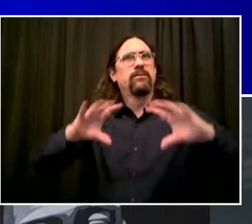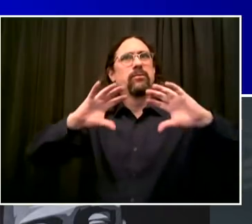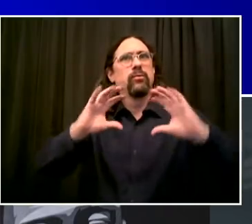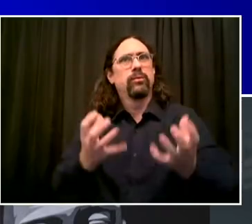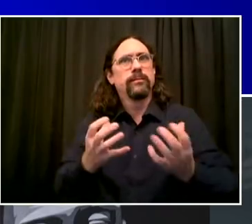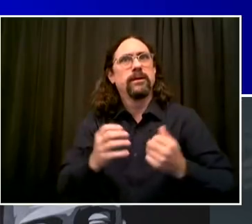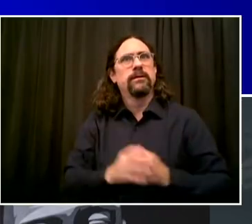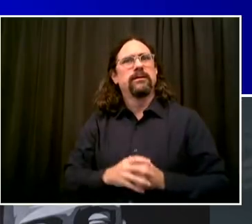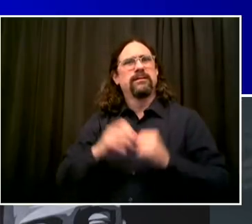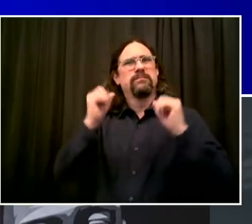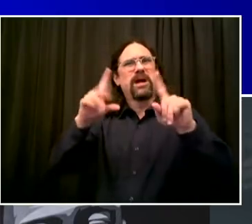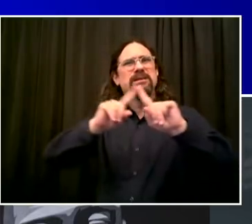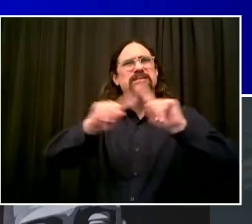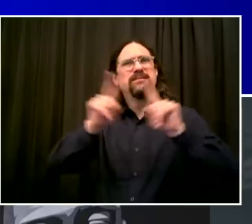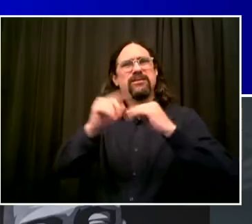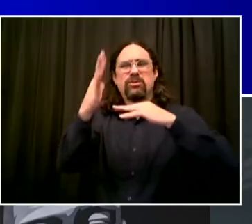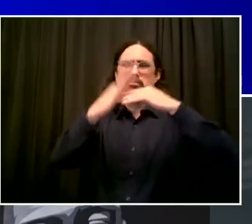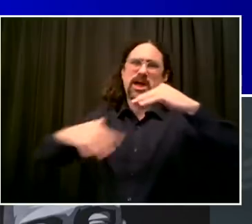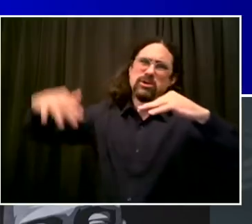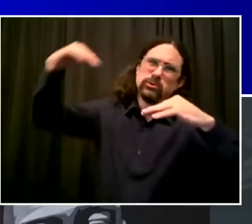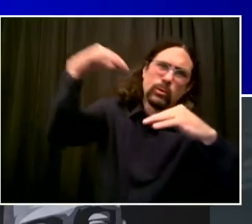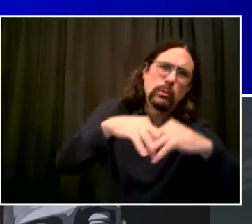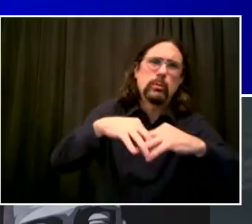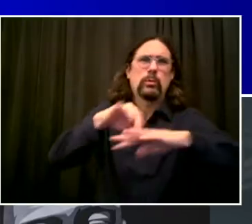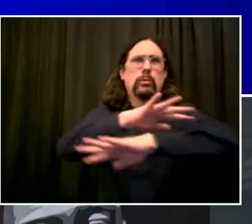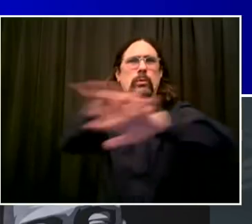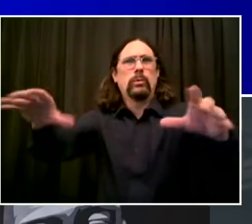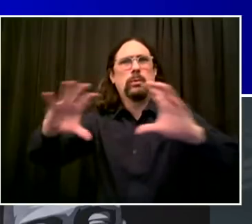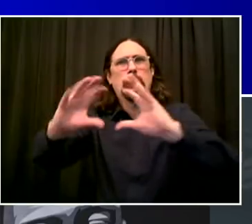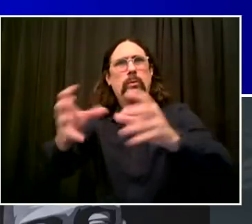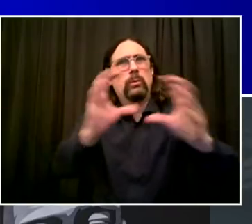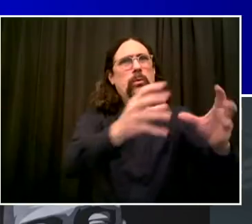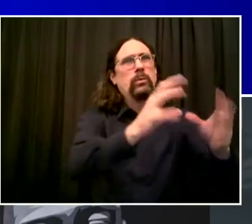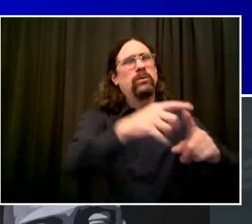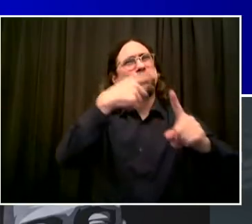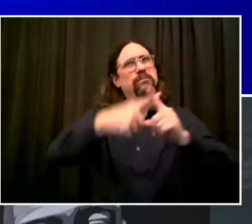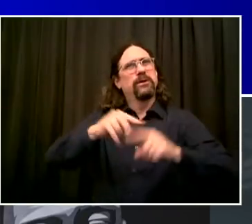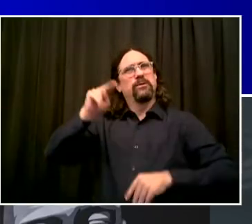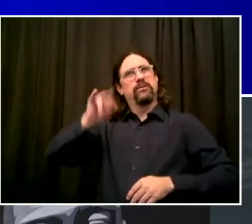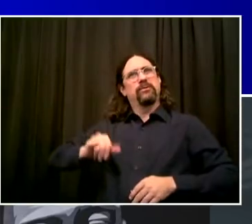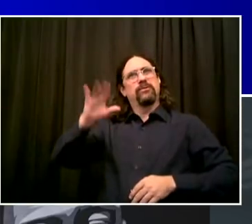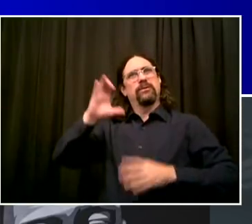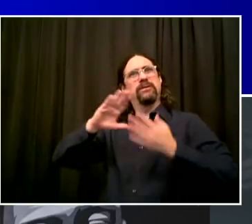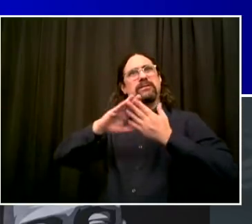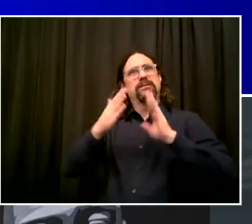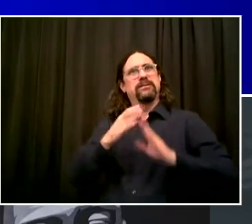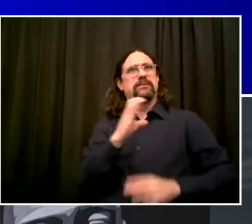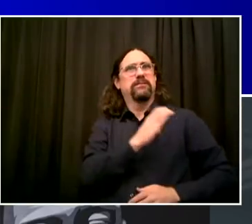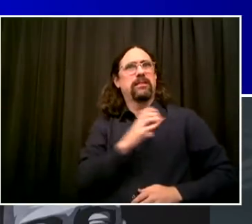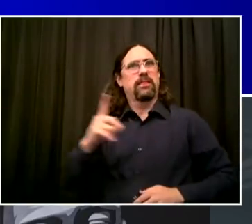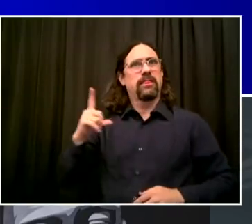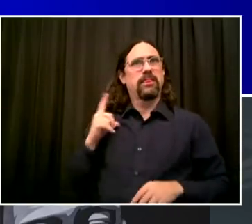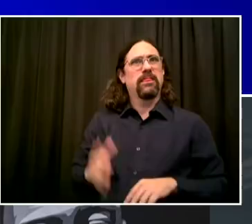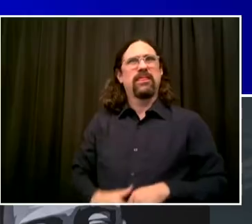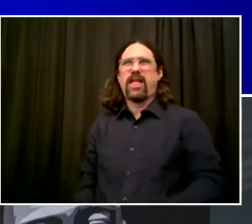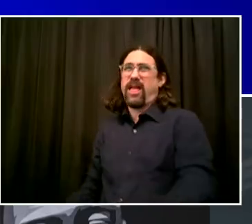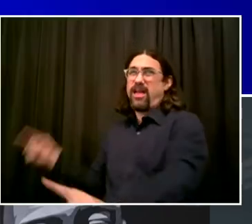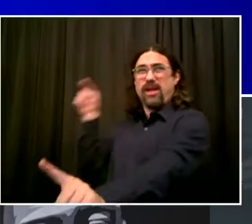COMMUNITY MEMBERS. I WANT TO THANK THE CITY COUNCIL. I WANT TO REFER TO SOMETHING